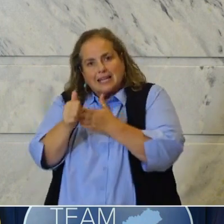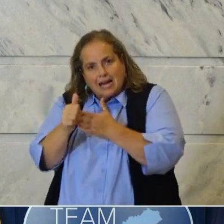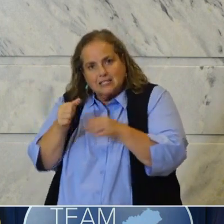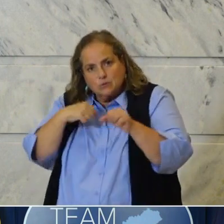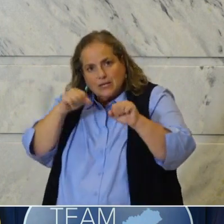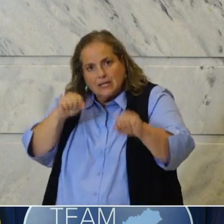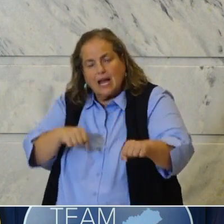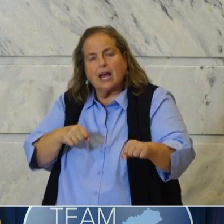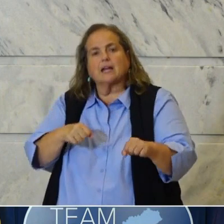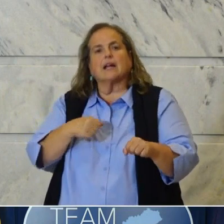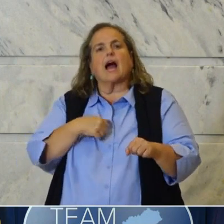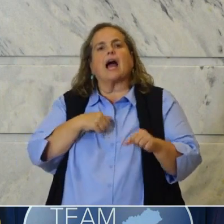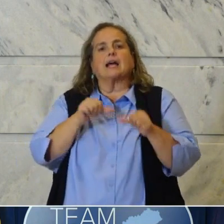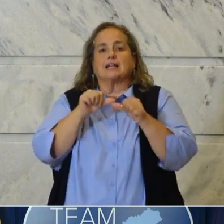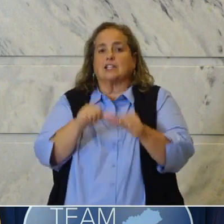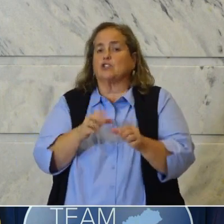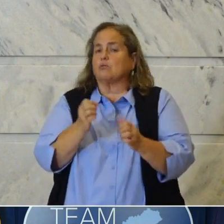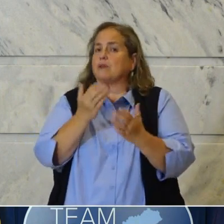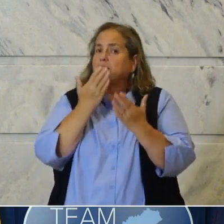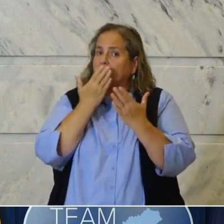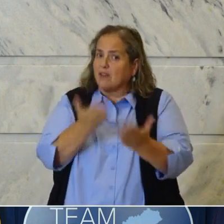continue to be very grateful for the privilege to serve and thank you